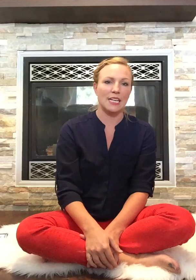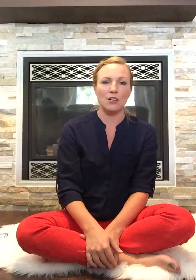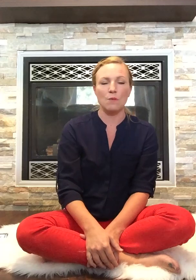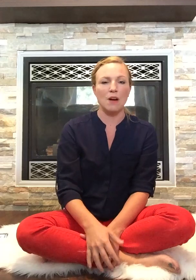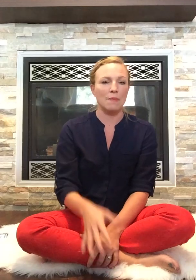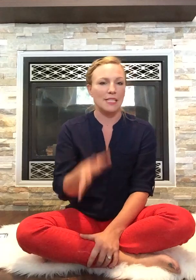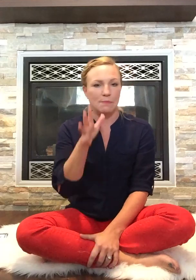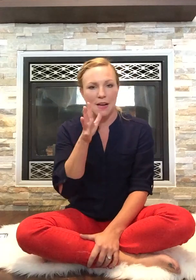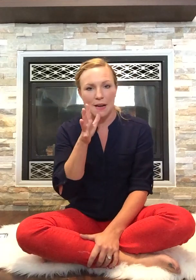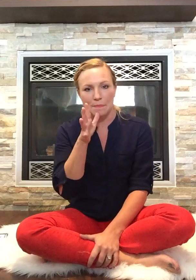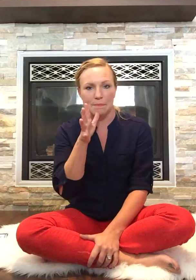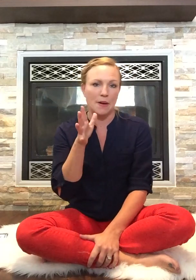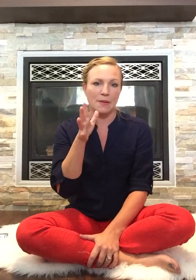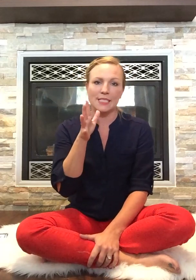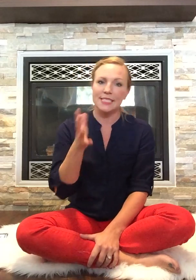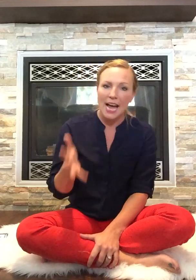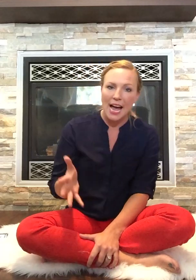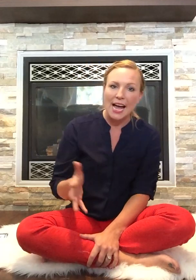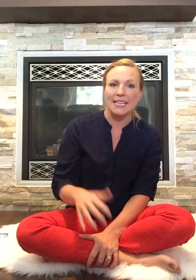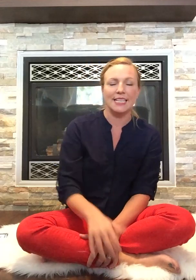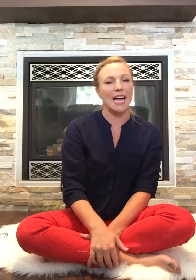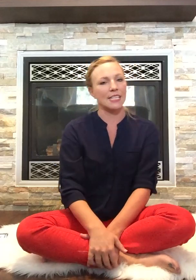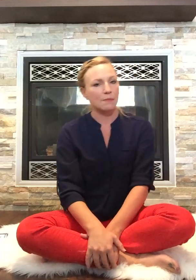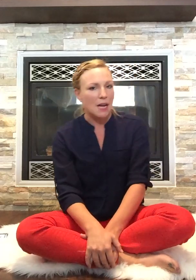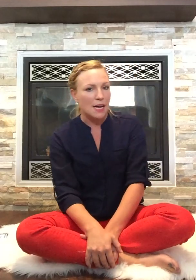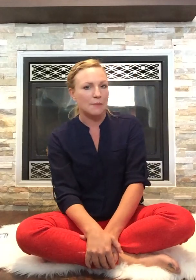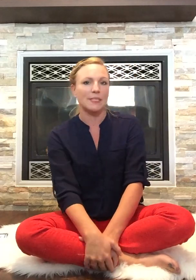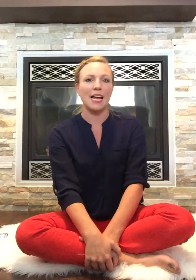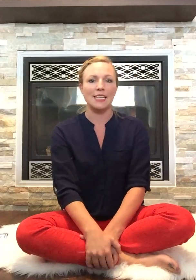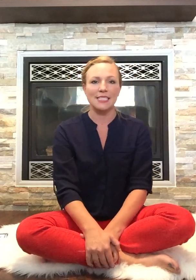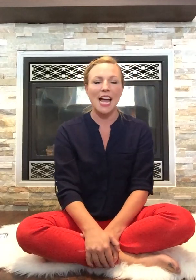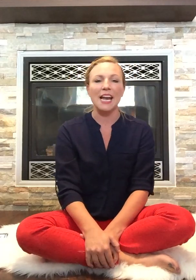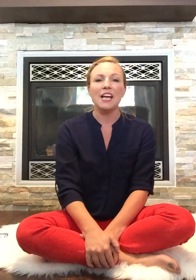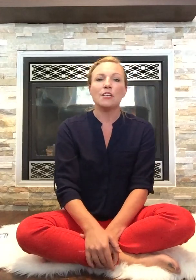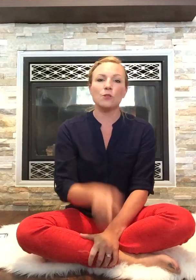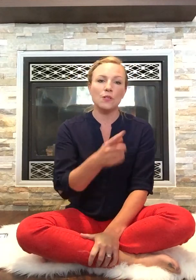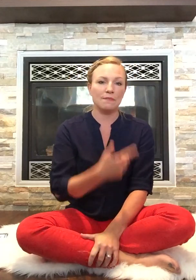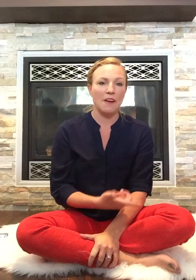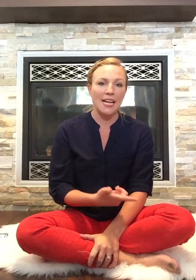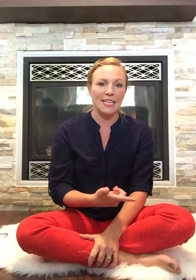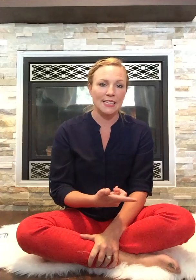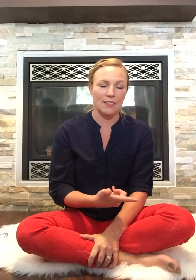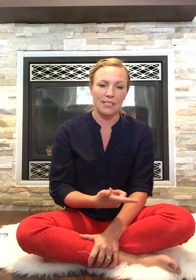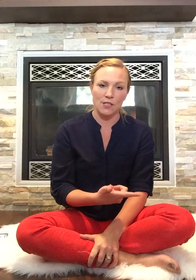you know, MOM has a MOM, MOM has a DAD, DAD has a MOM, DAD has a DAD... so you can find the lyrics